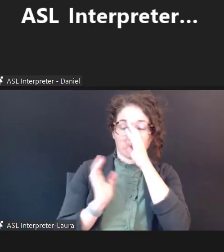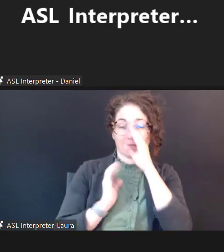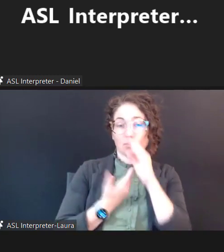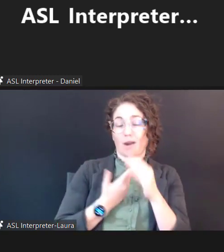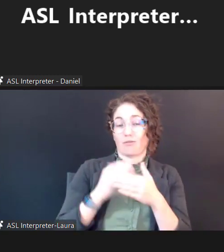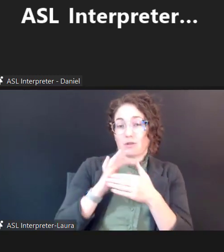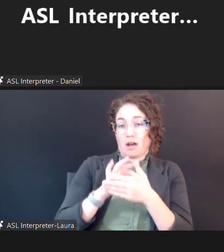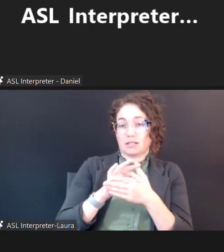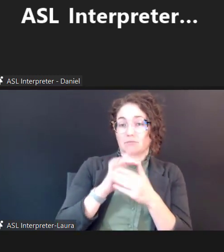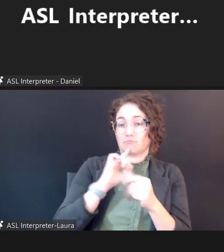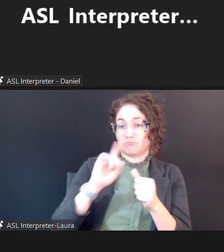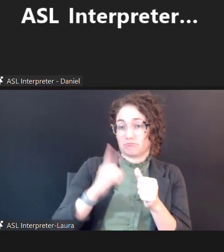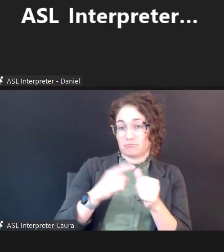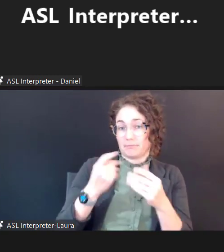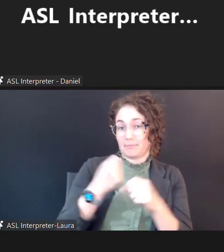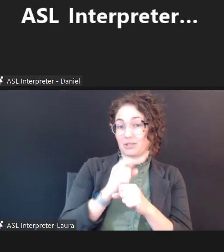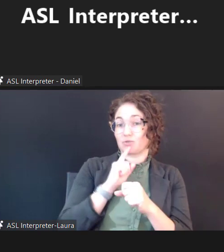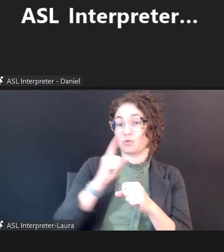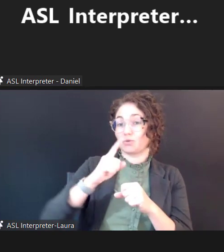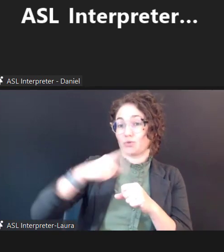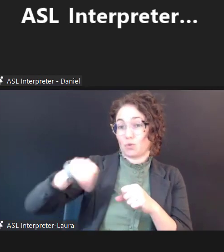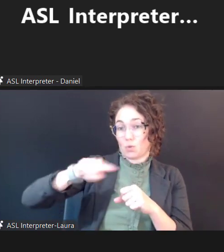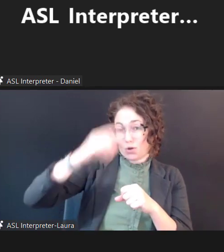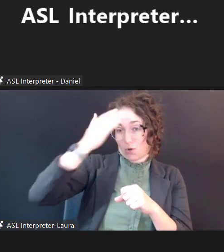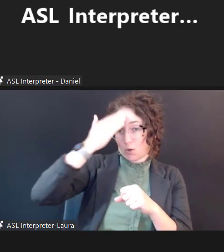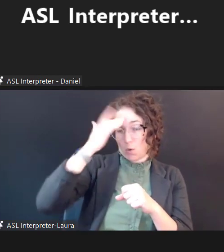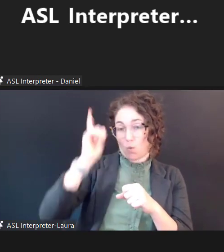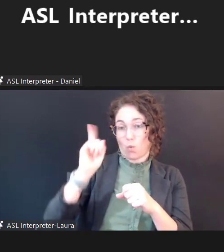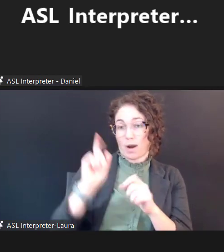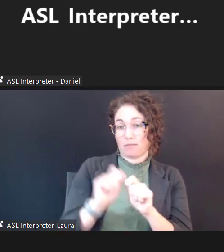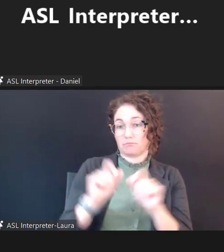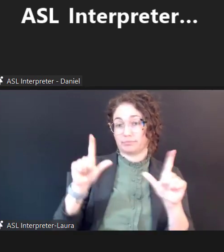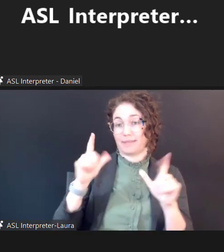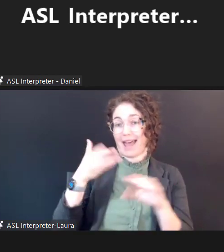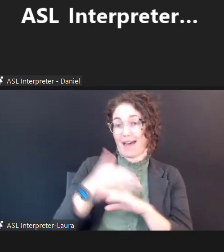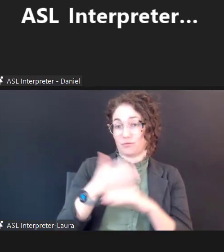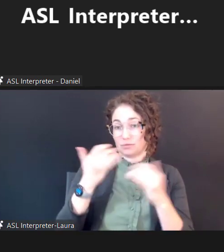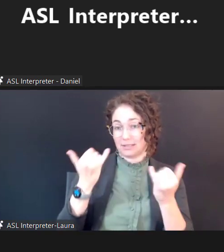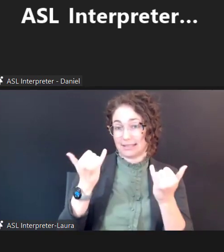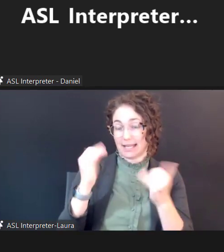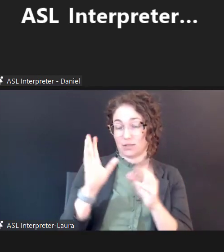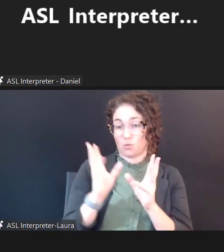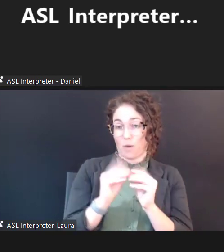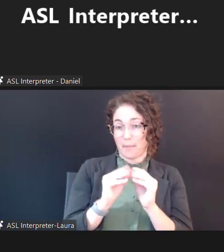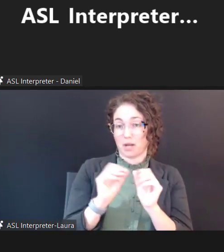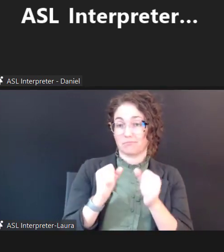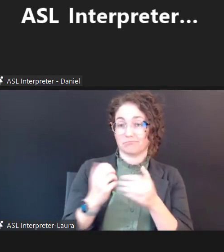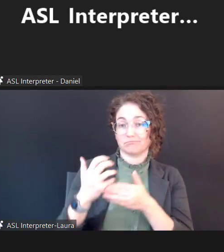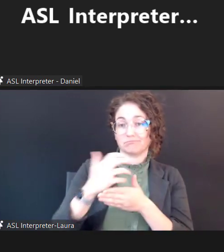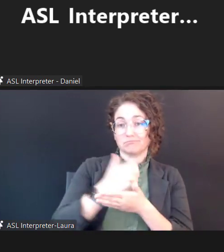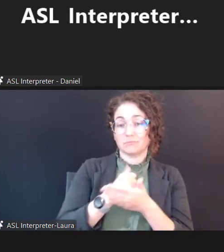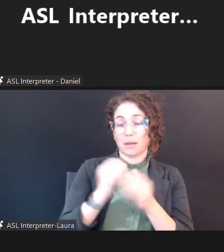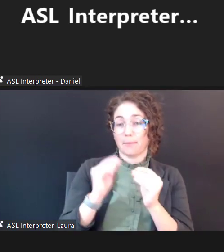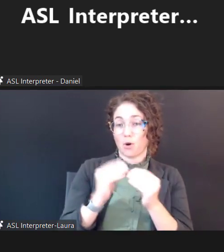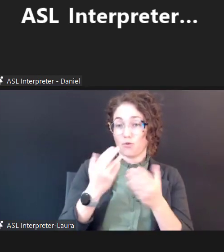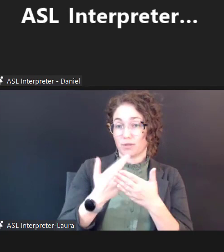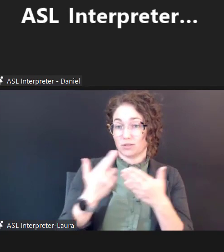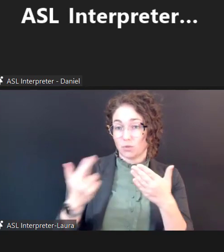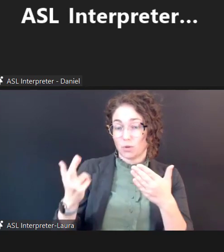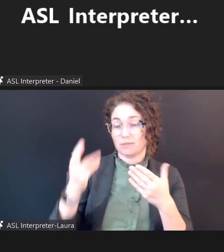sure you all know where to go after today's webinar to get additional resources, information, and access to training.